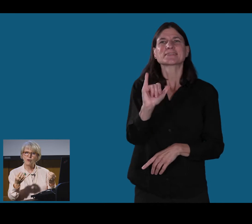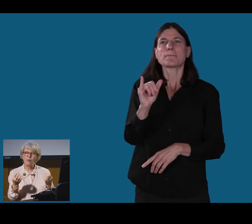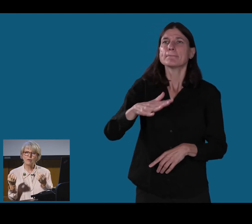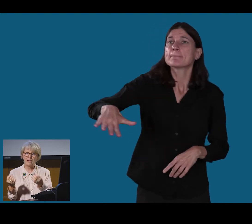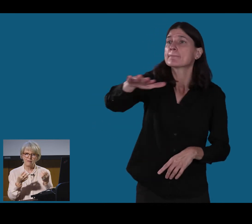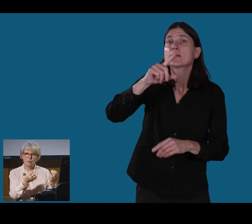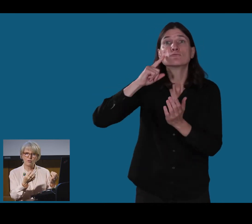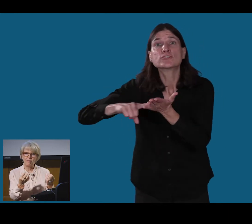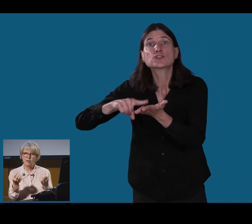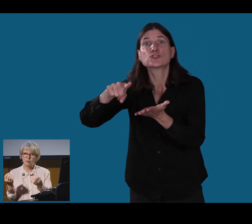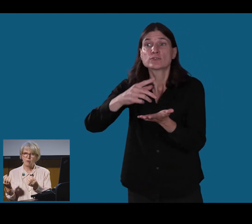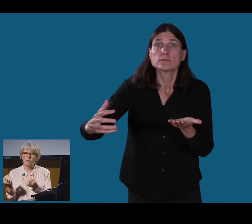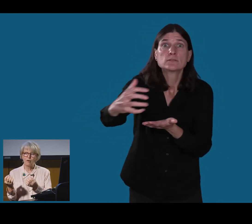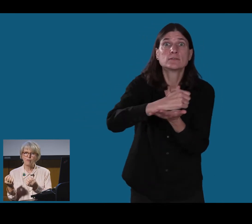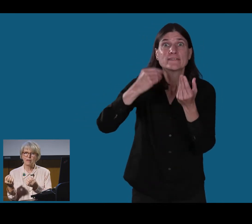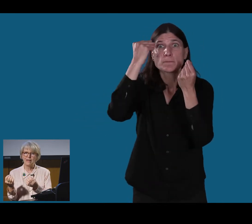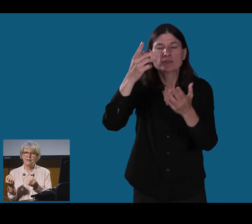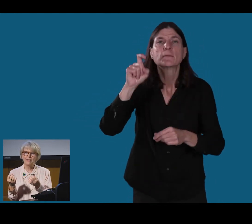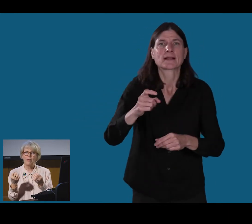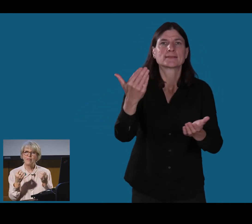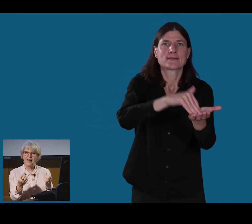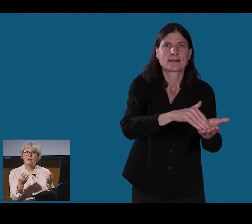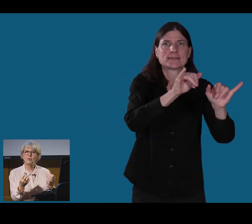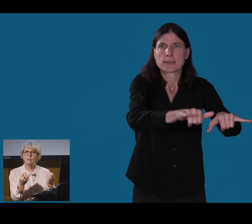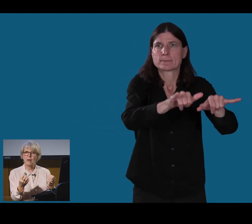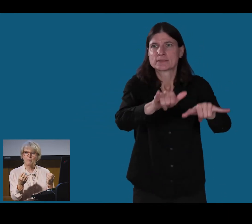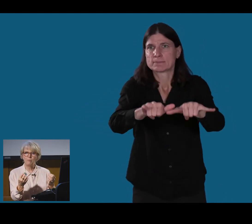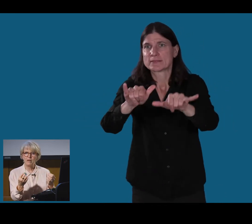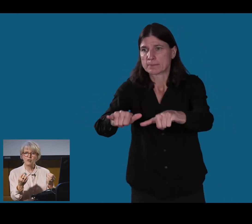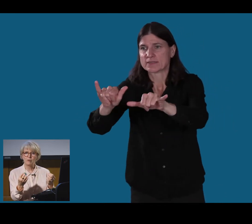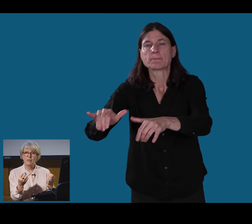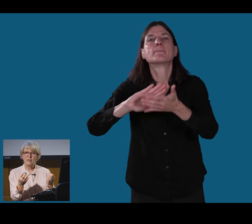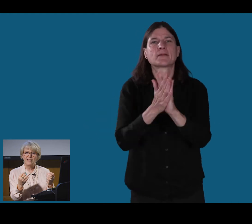and over again, if you were to measure over and over again- that is a reliable measure.